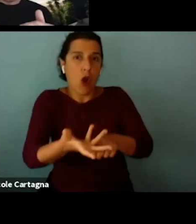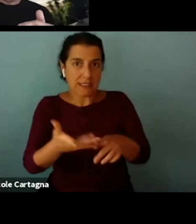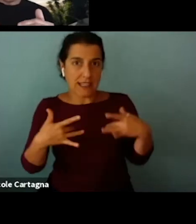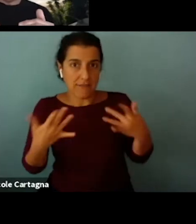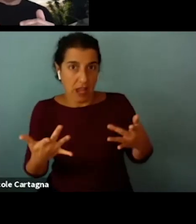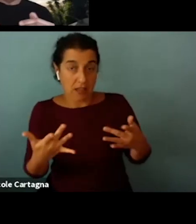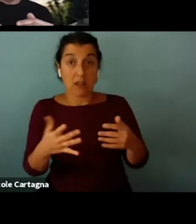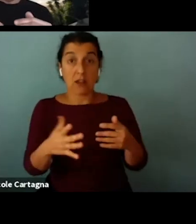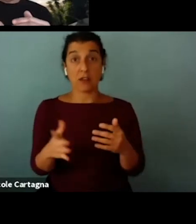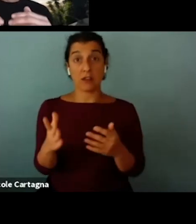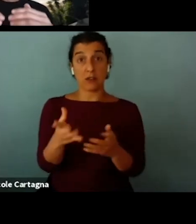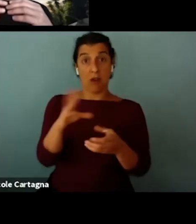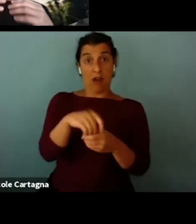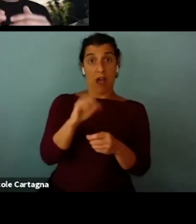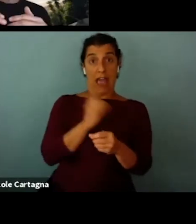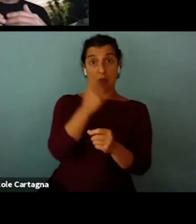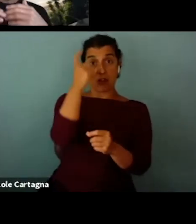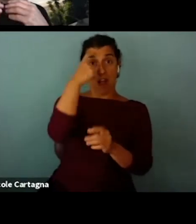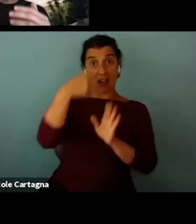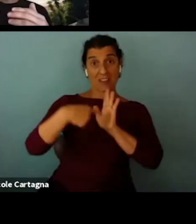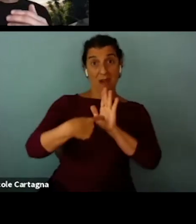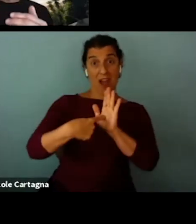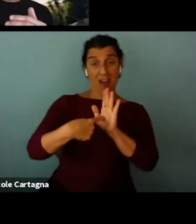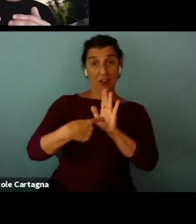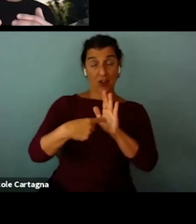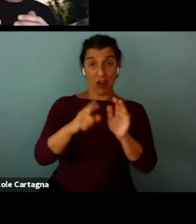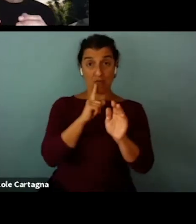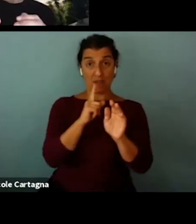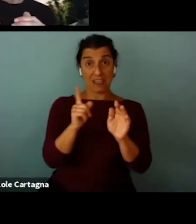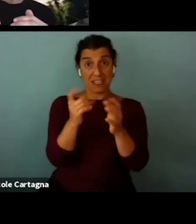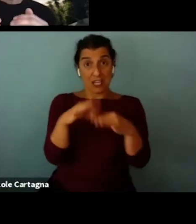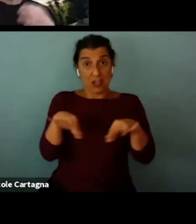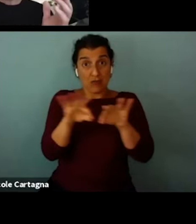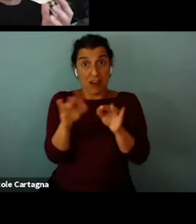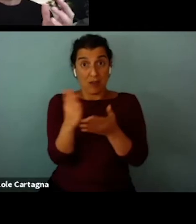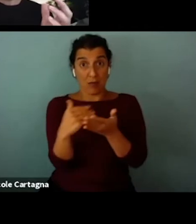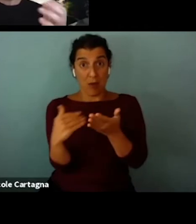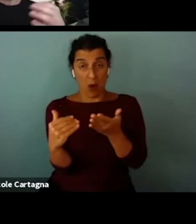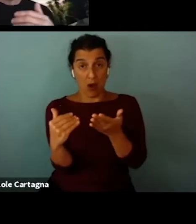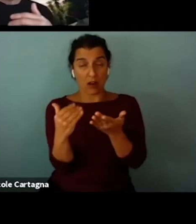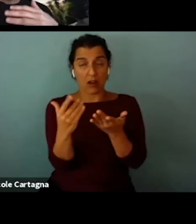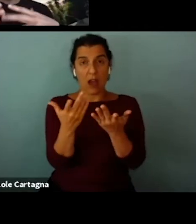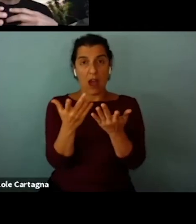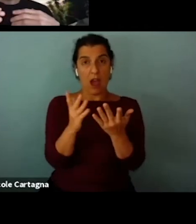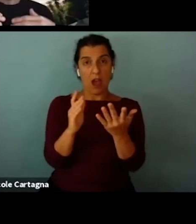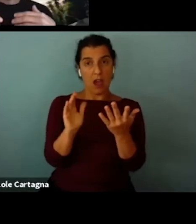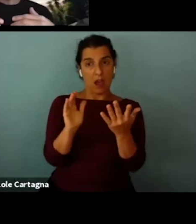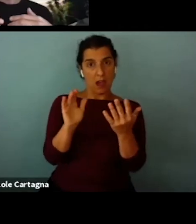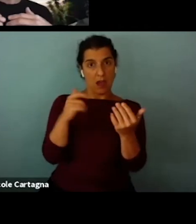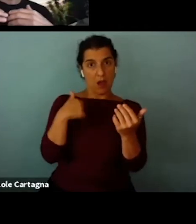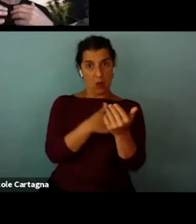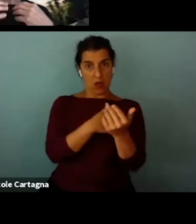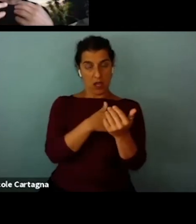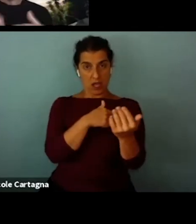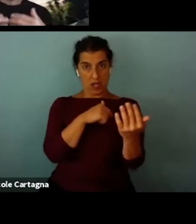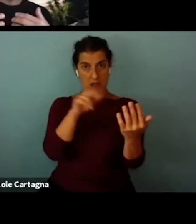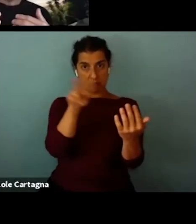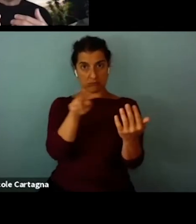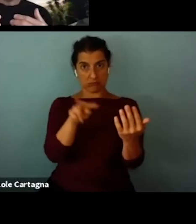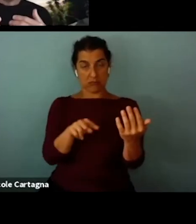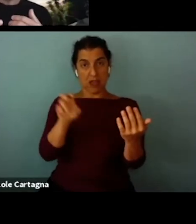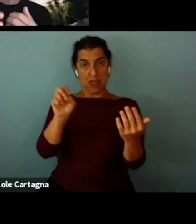model a really critical part of this is is how we how we encode you know what's going on so